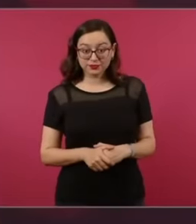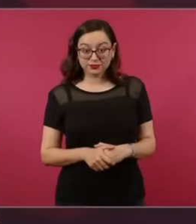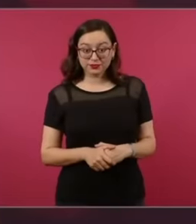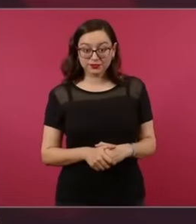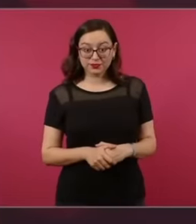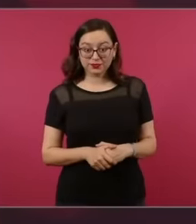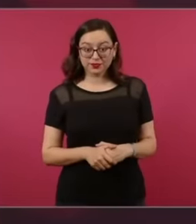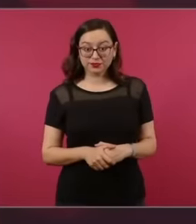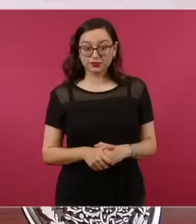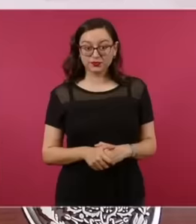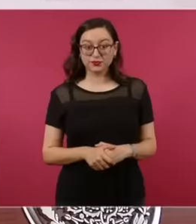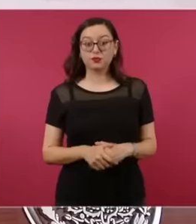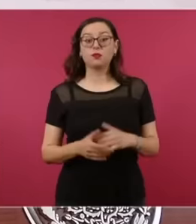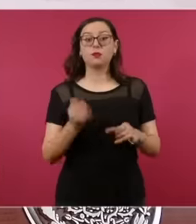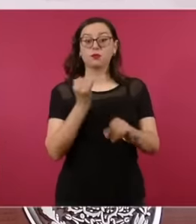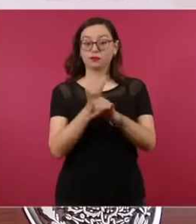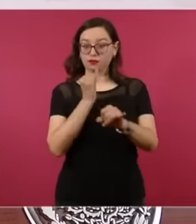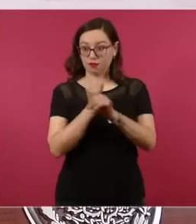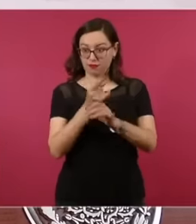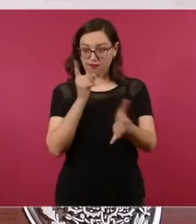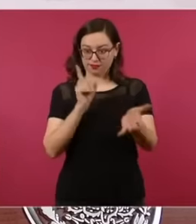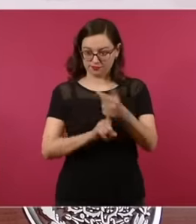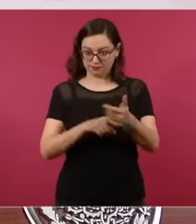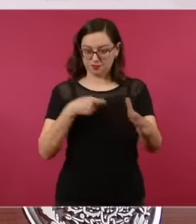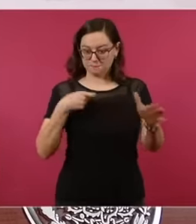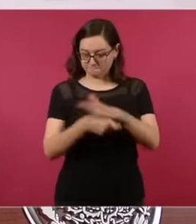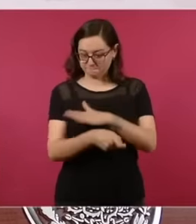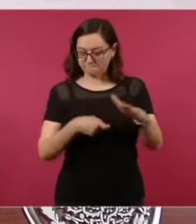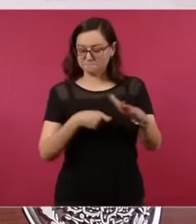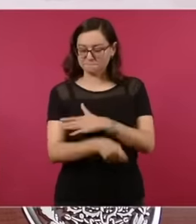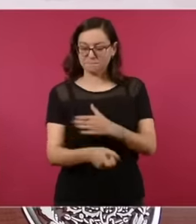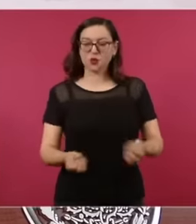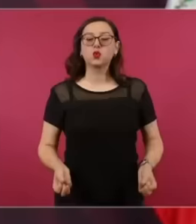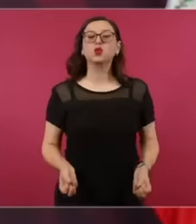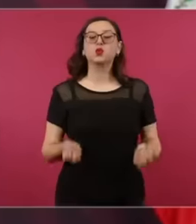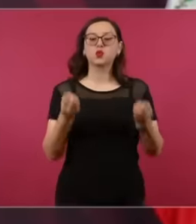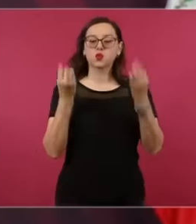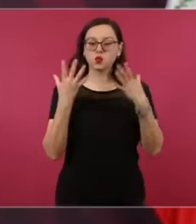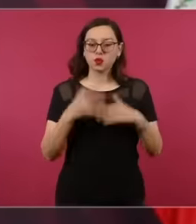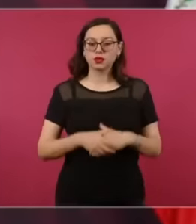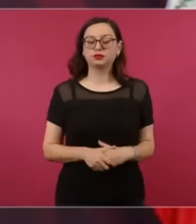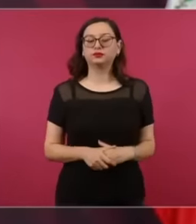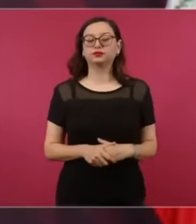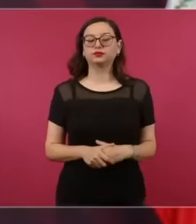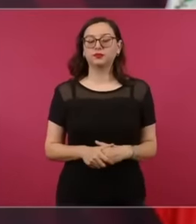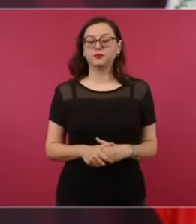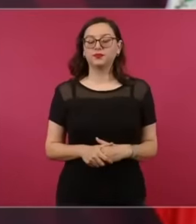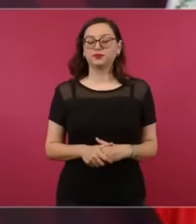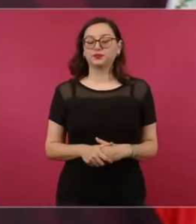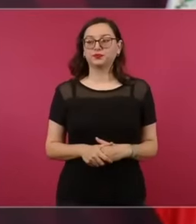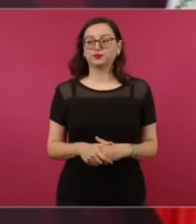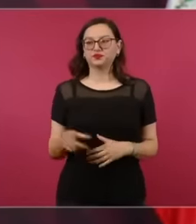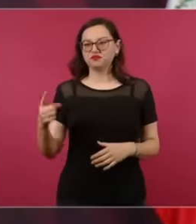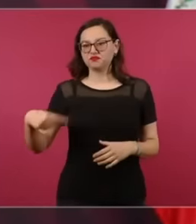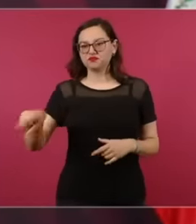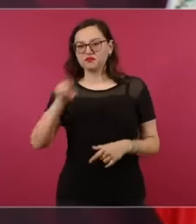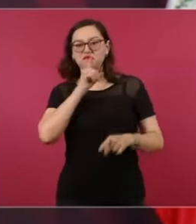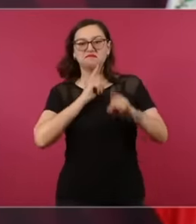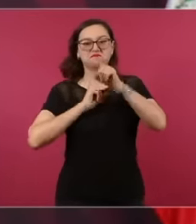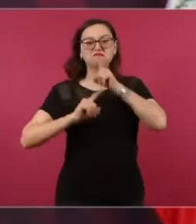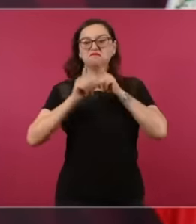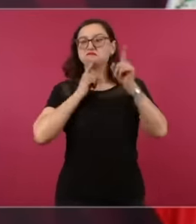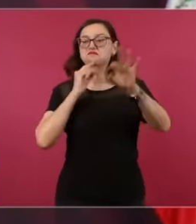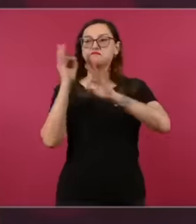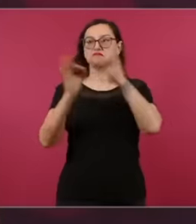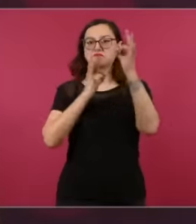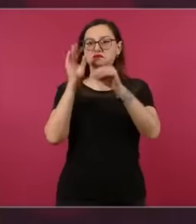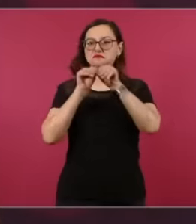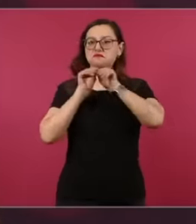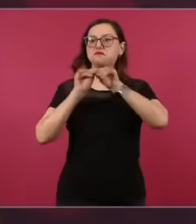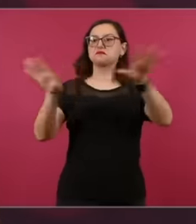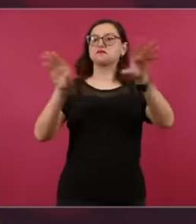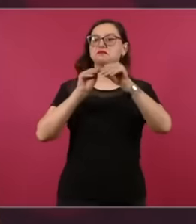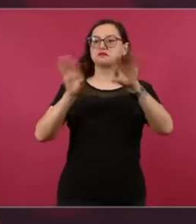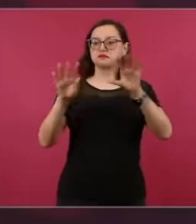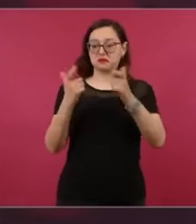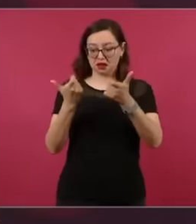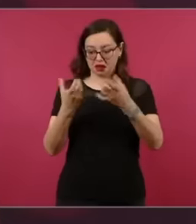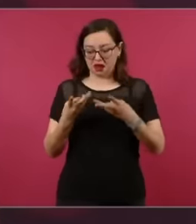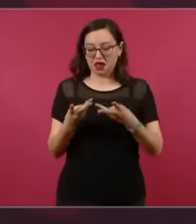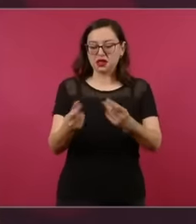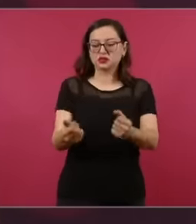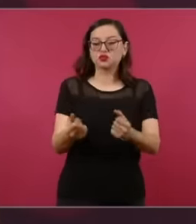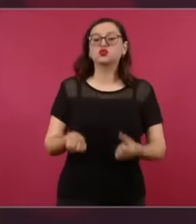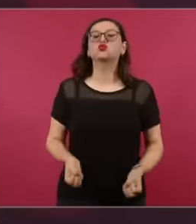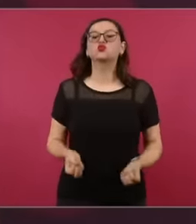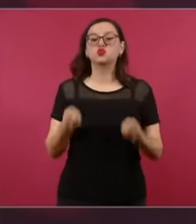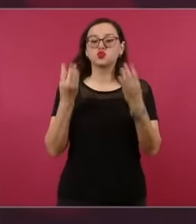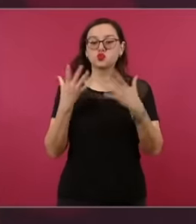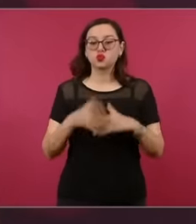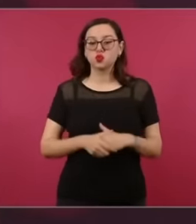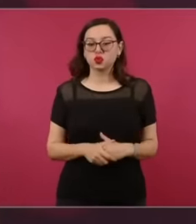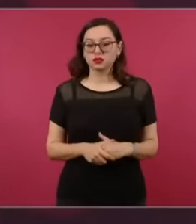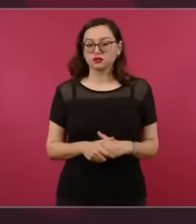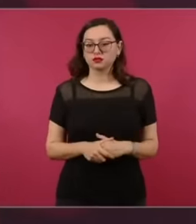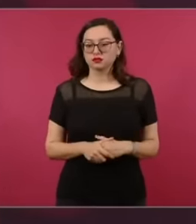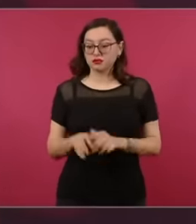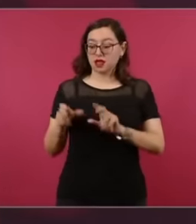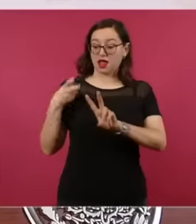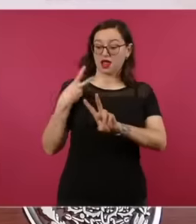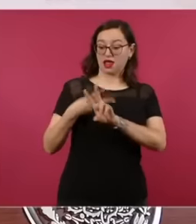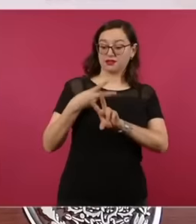how much to the social networks How much did the dirty war cost How much did the